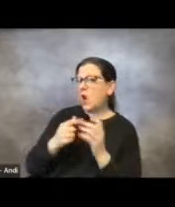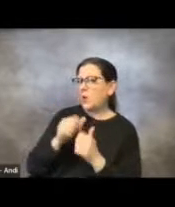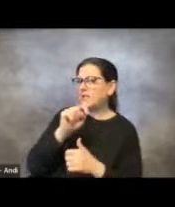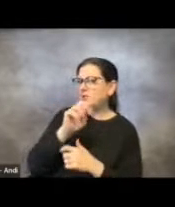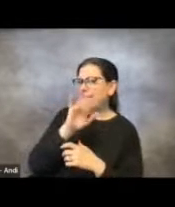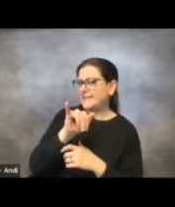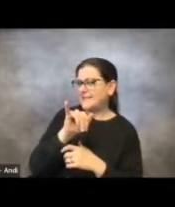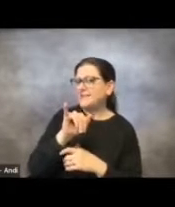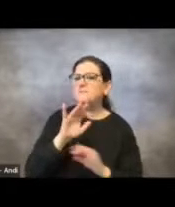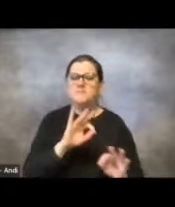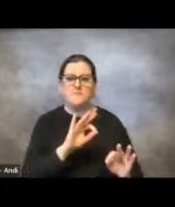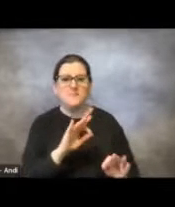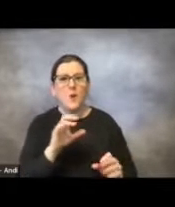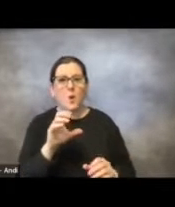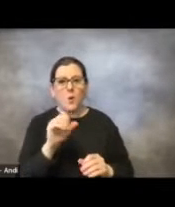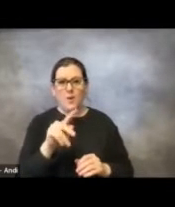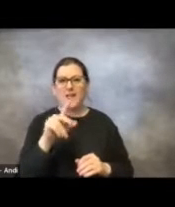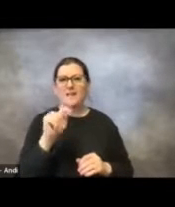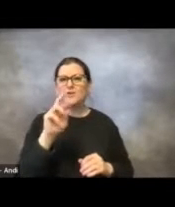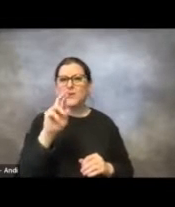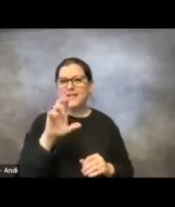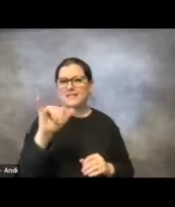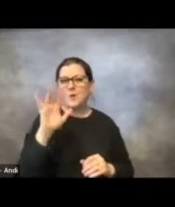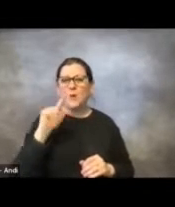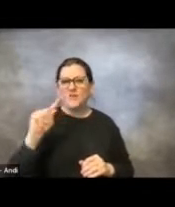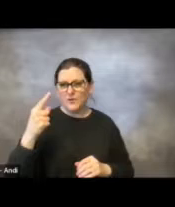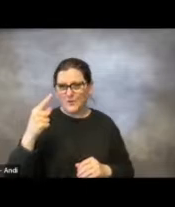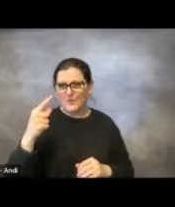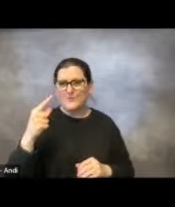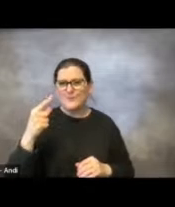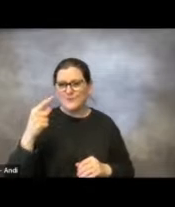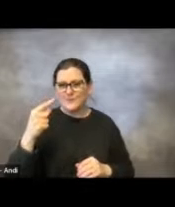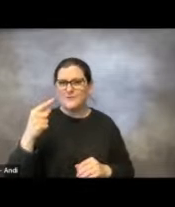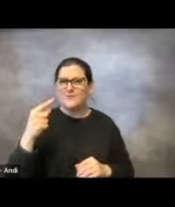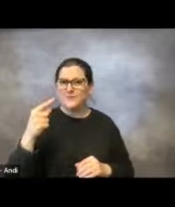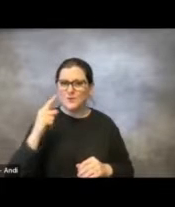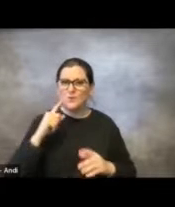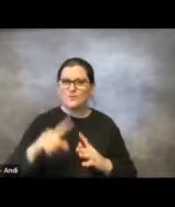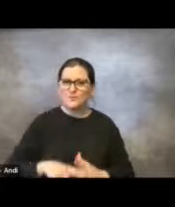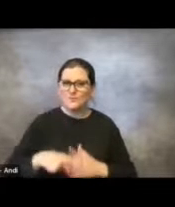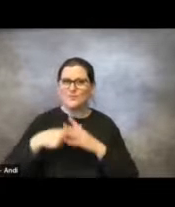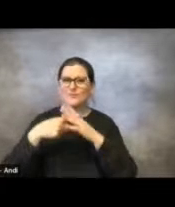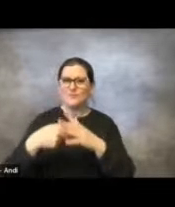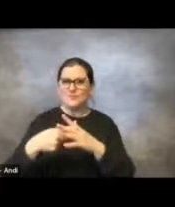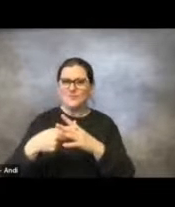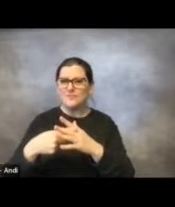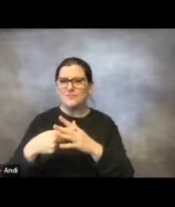great. Zaida Ricker: So we'll have Tracy go first, to kick things off, and then if Megan is able